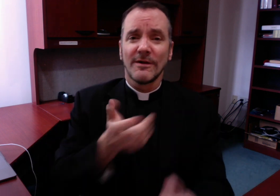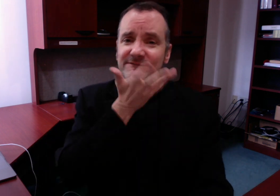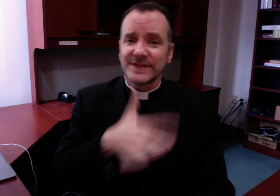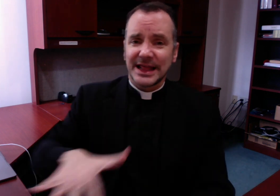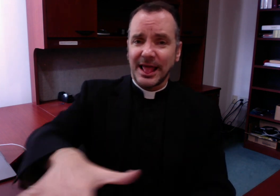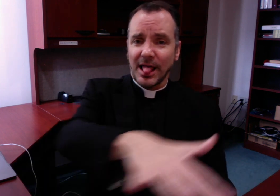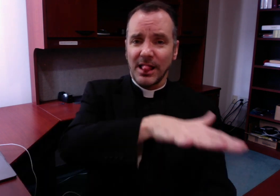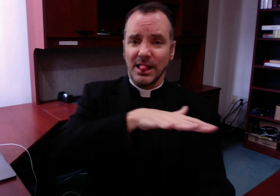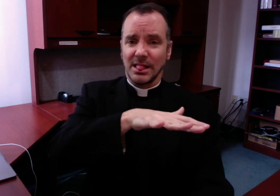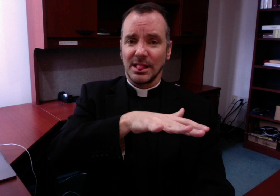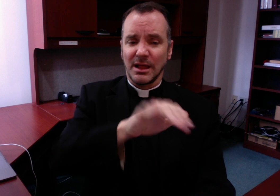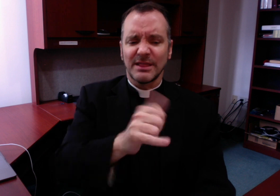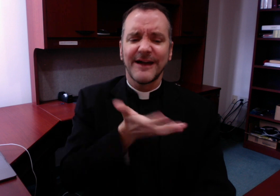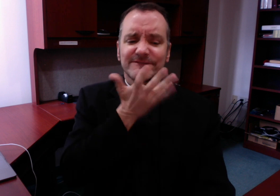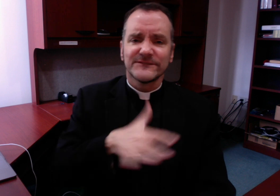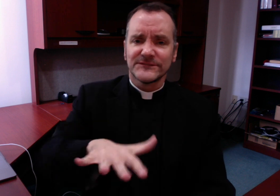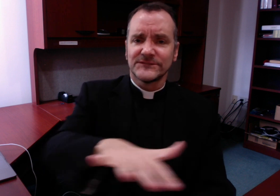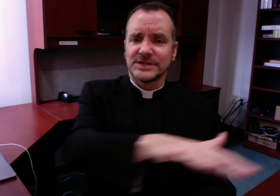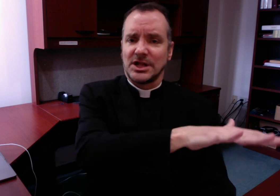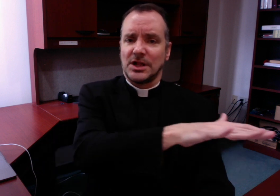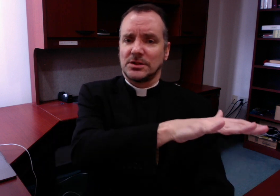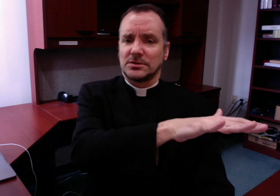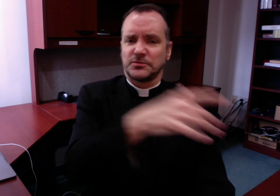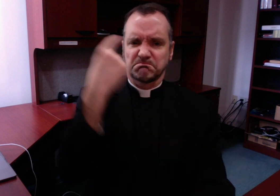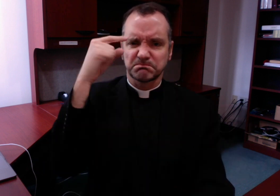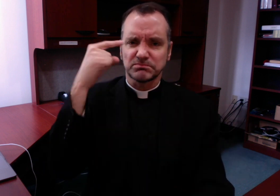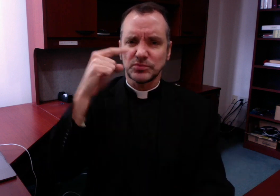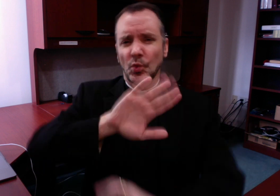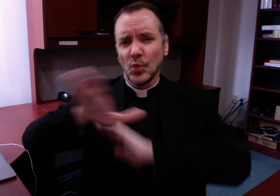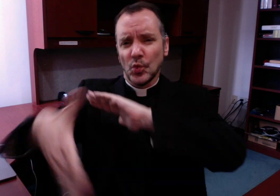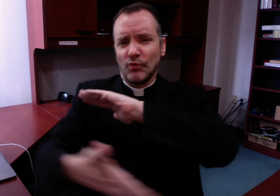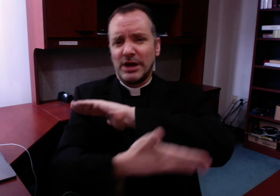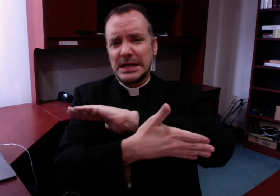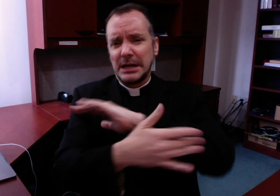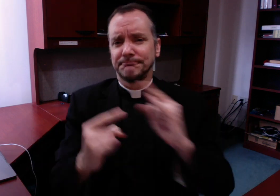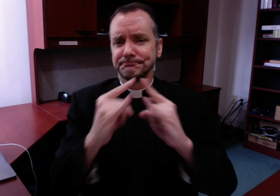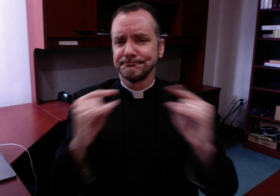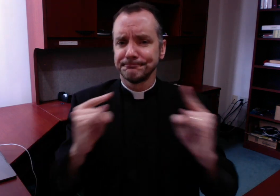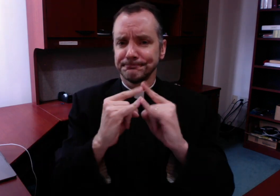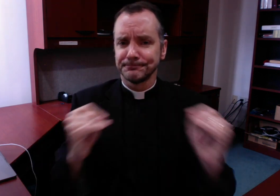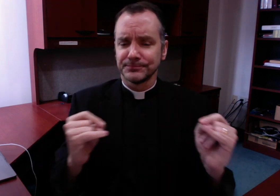distance from our hotel to a giant field. We needed to camp out overnight so that